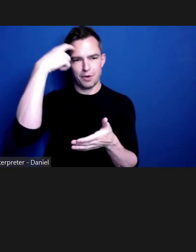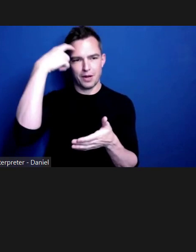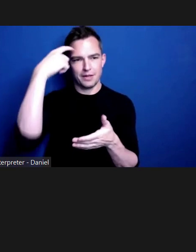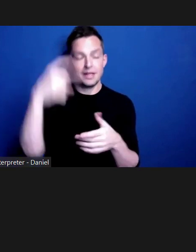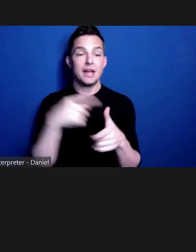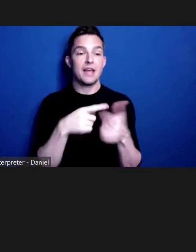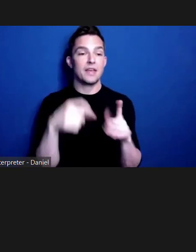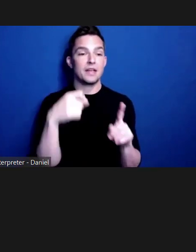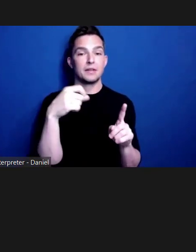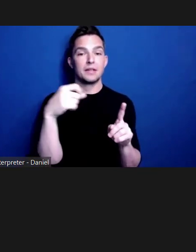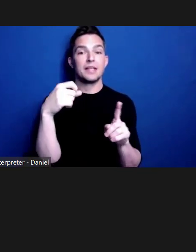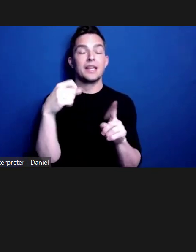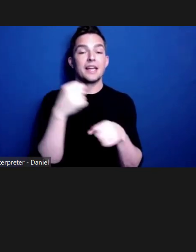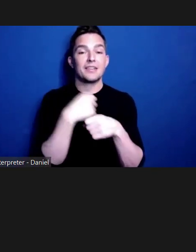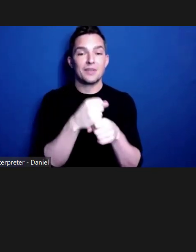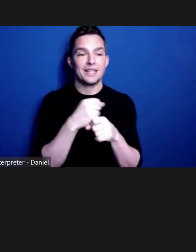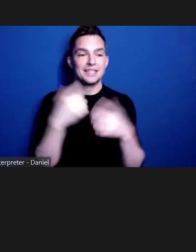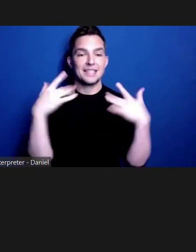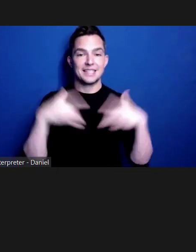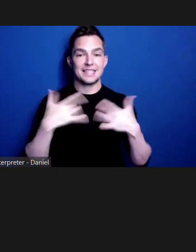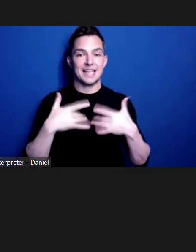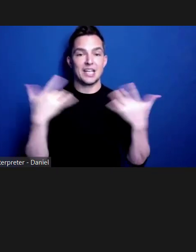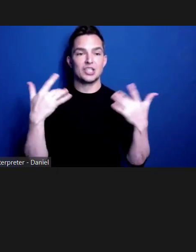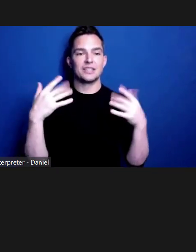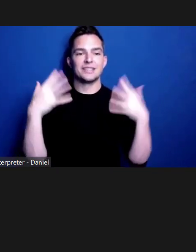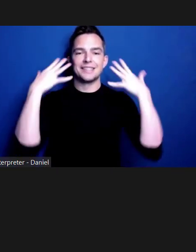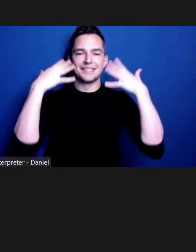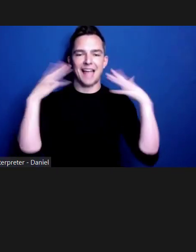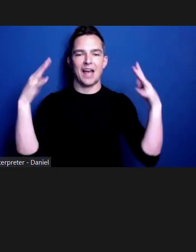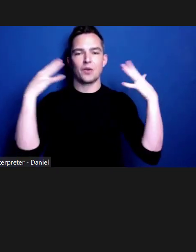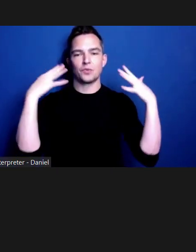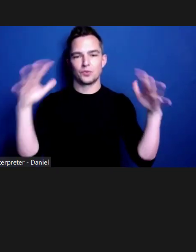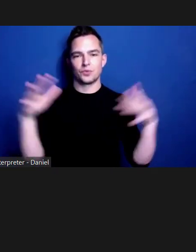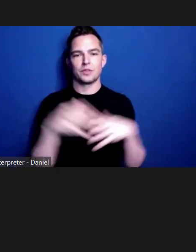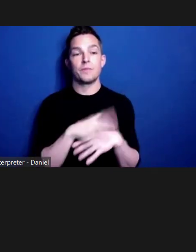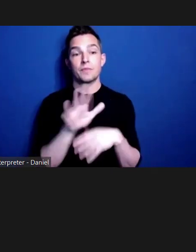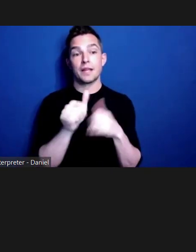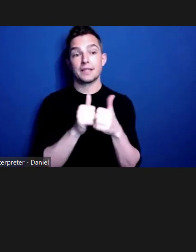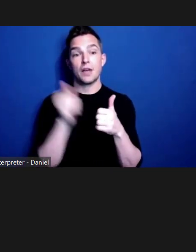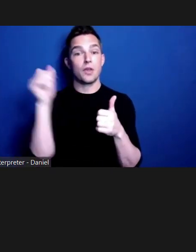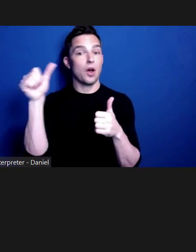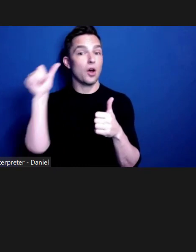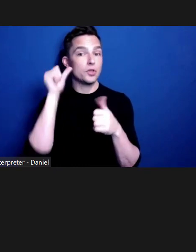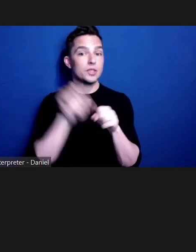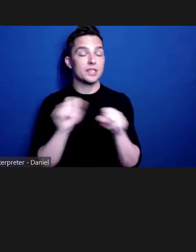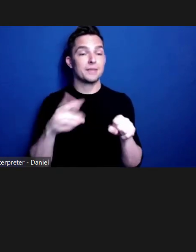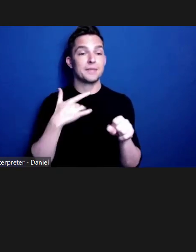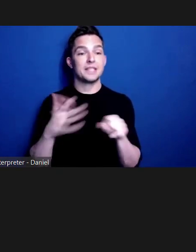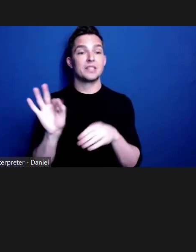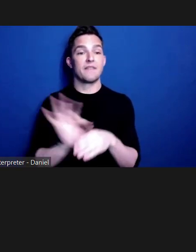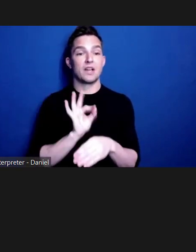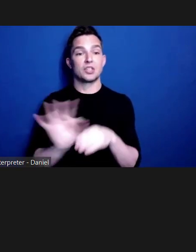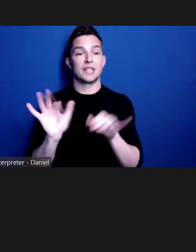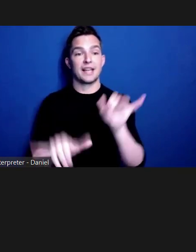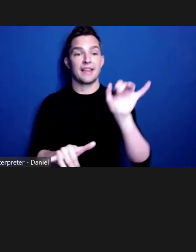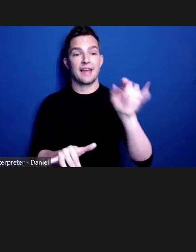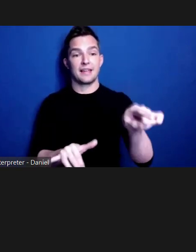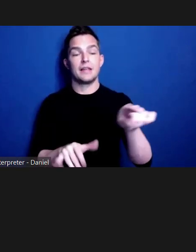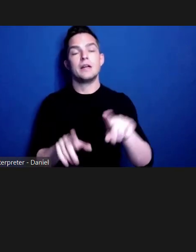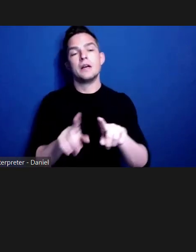experience -- hearing sensors of the brain. There can be some exceptions.